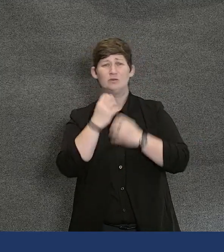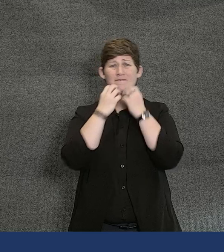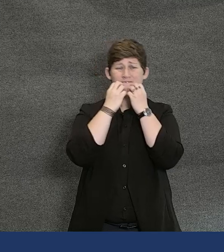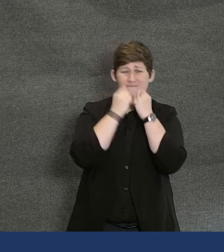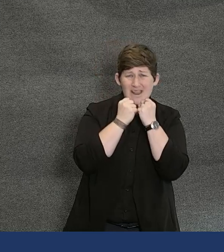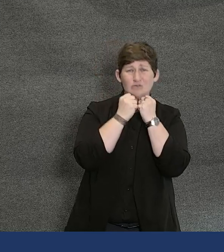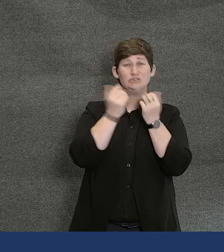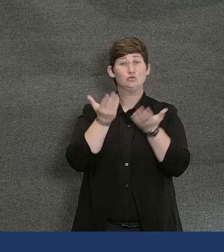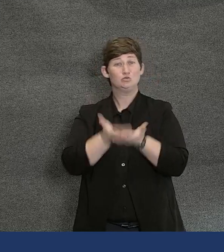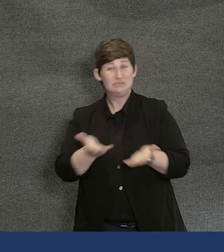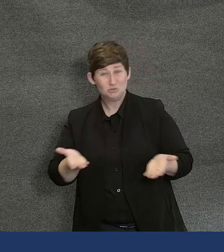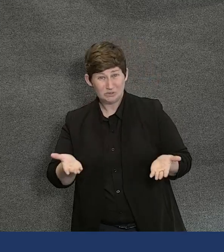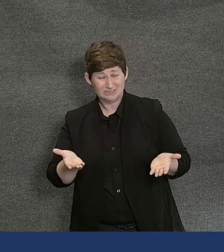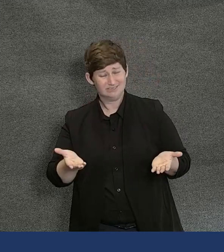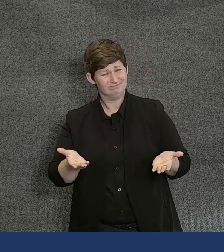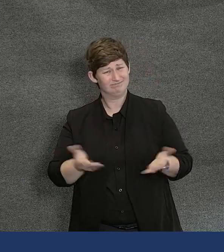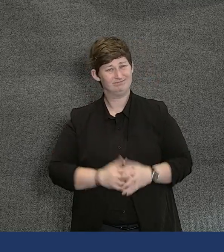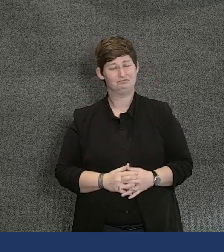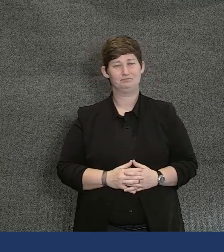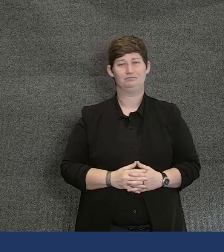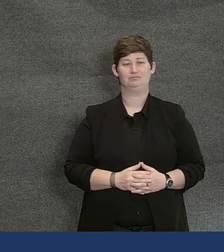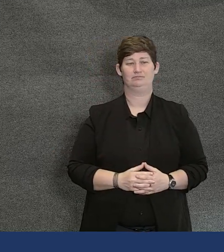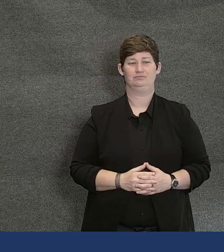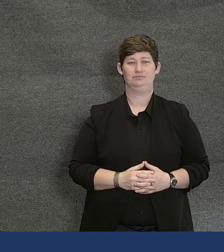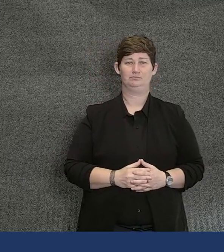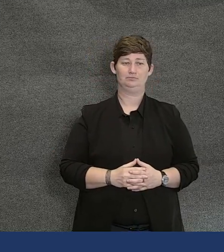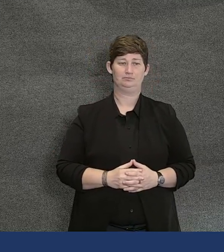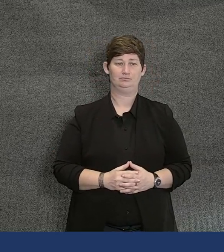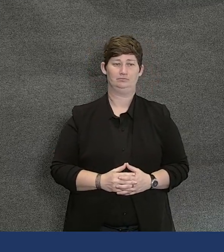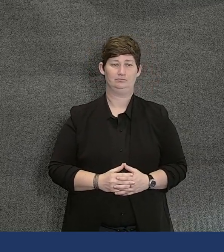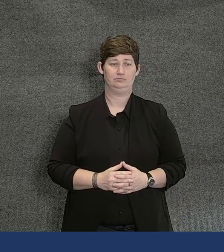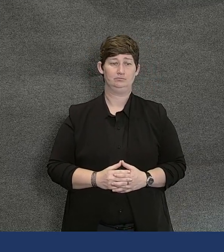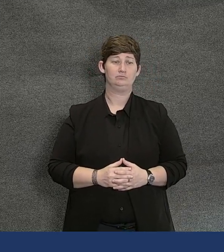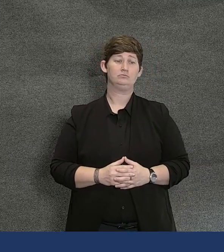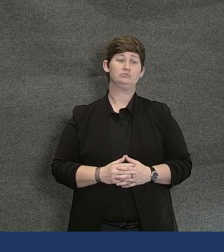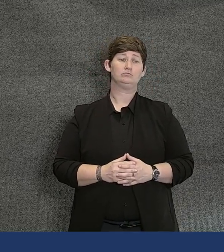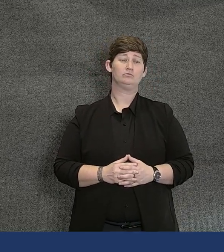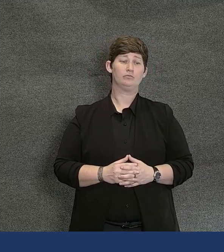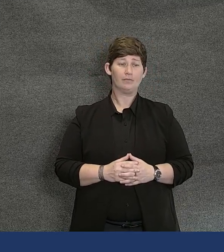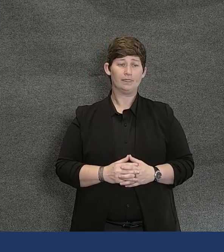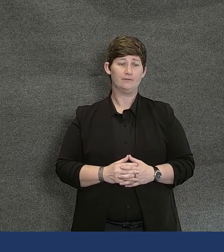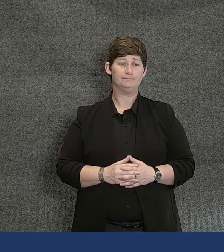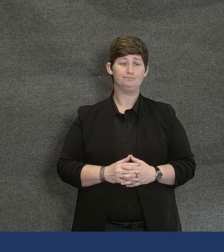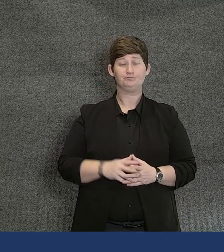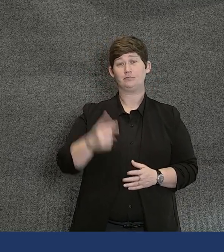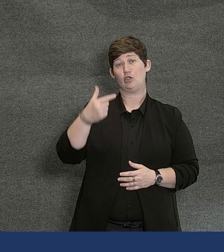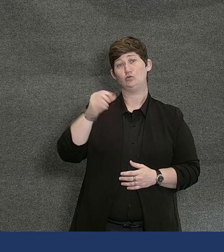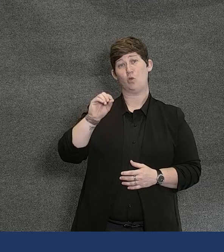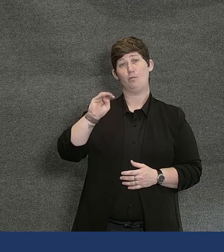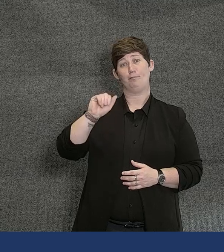I think the goMARTI demonstration project was what we just saw on the screen.